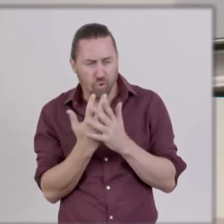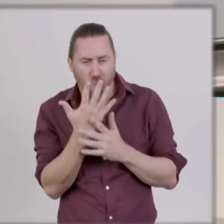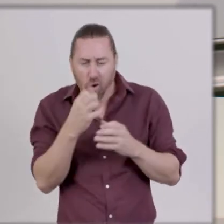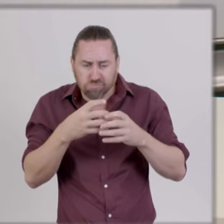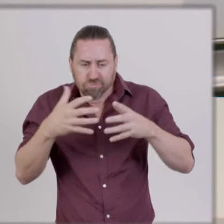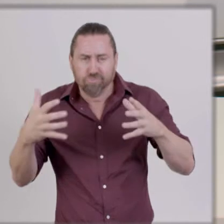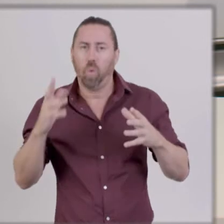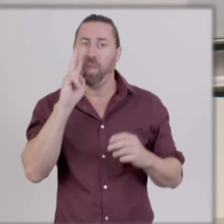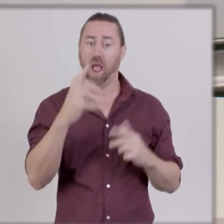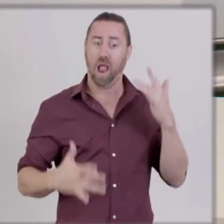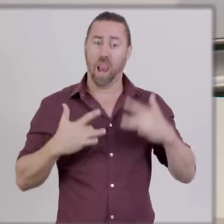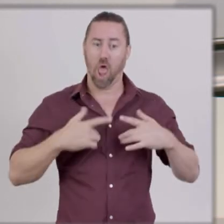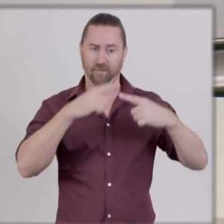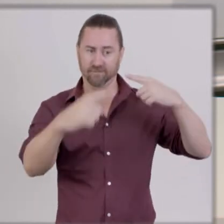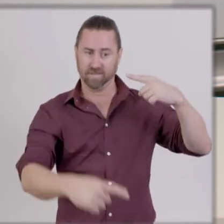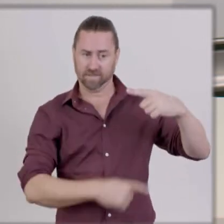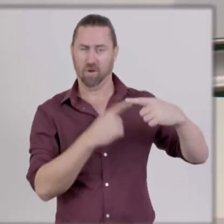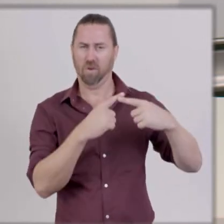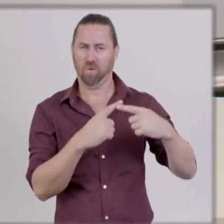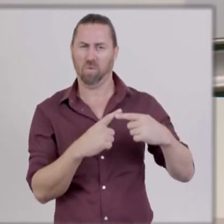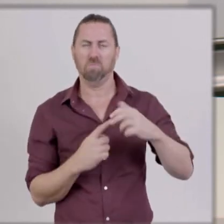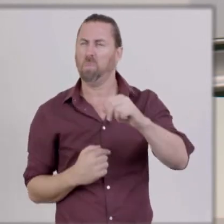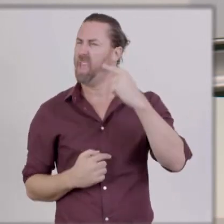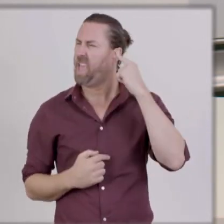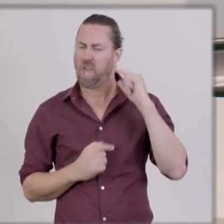Now, you may be able to hear some chirping, coming from the side.